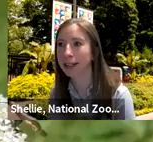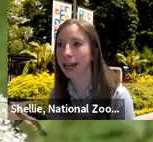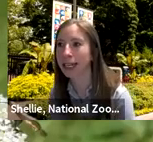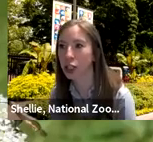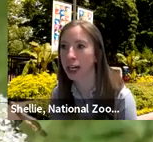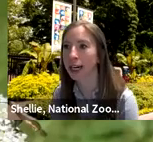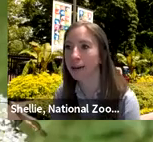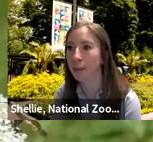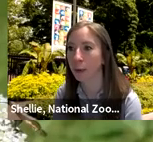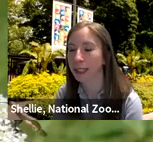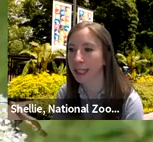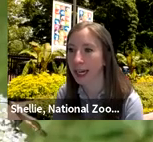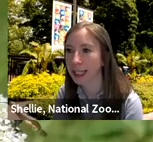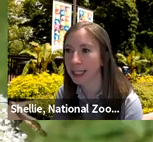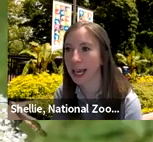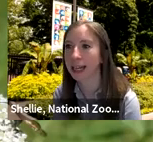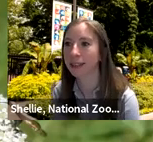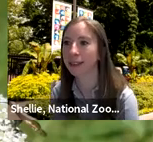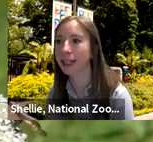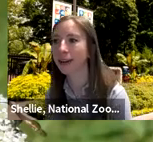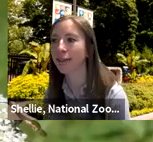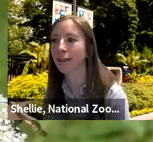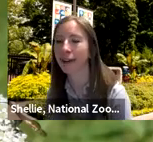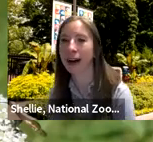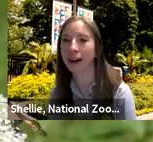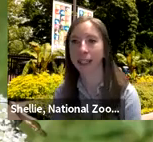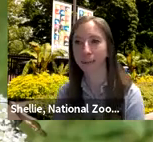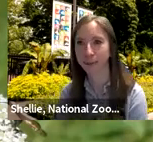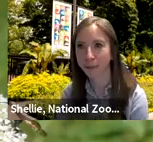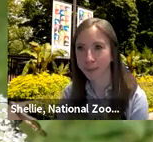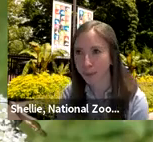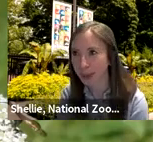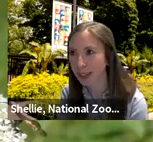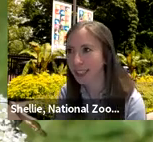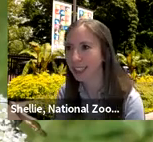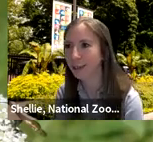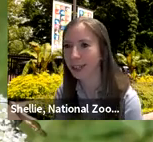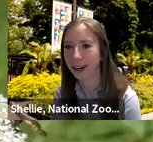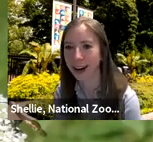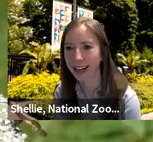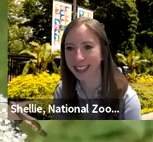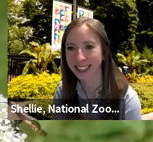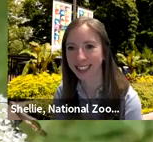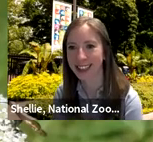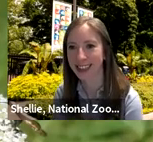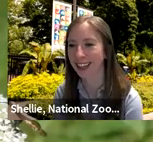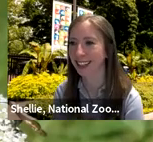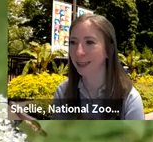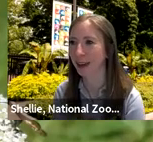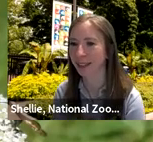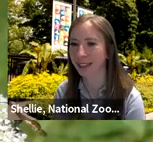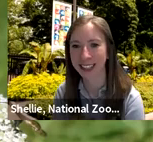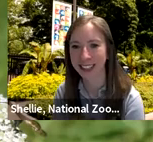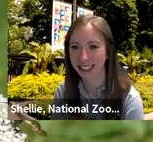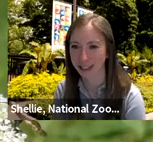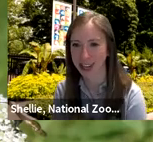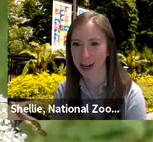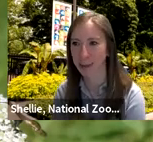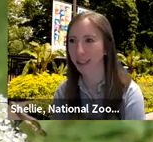nightshade, poinsettias, and lily of the valley. Let's see what our audience thinks about